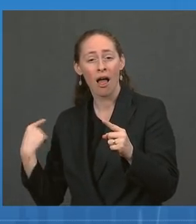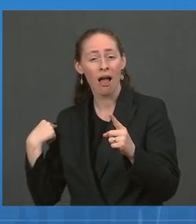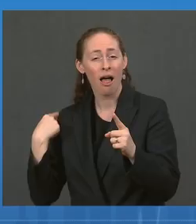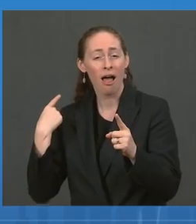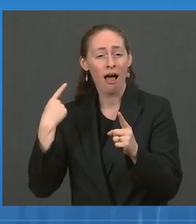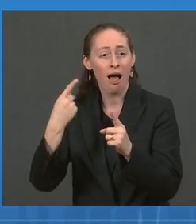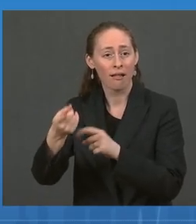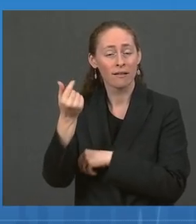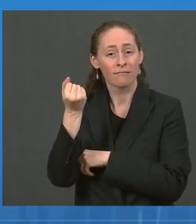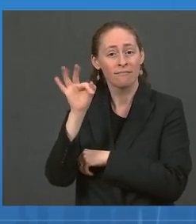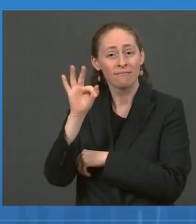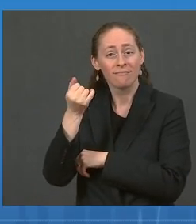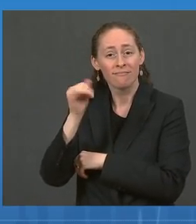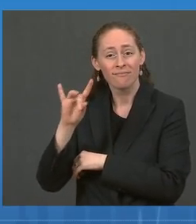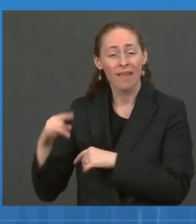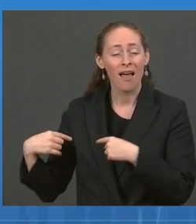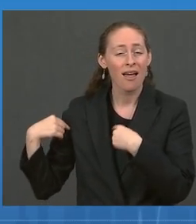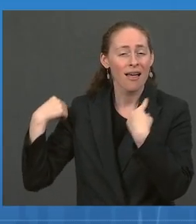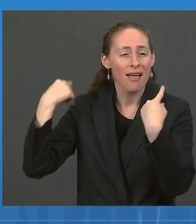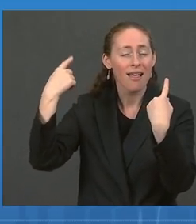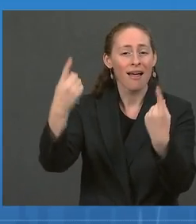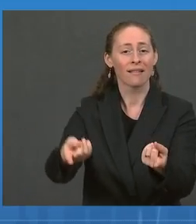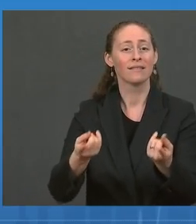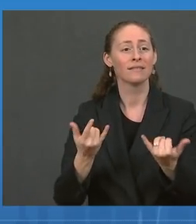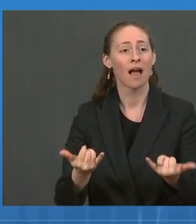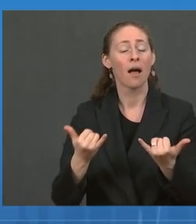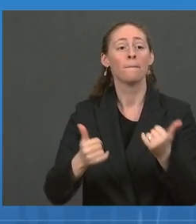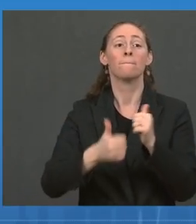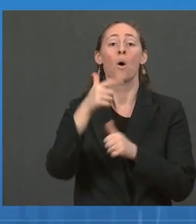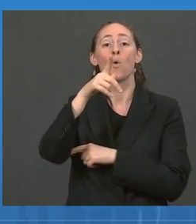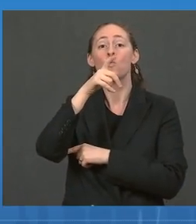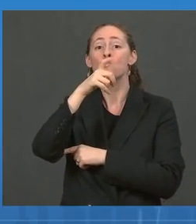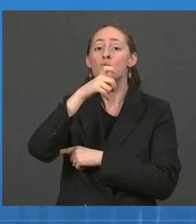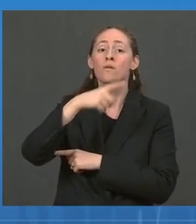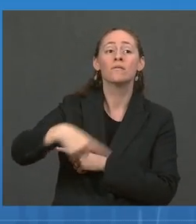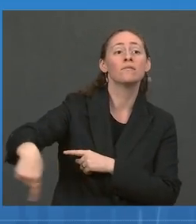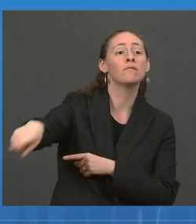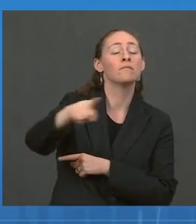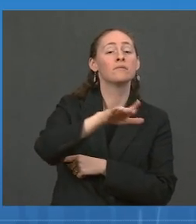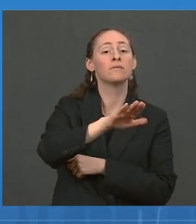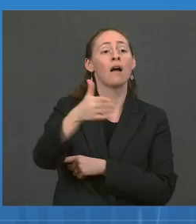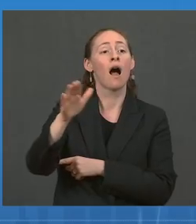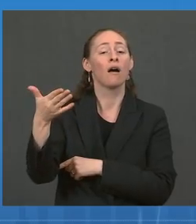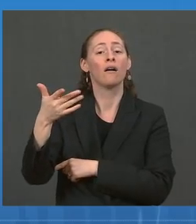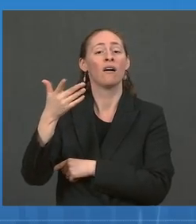the overwhelming majority of those deaths would have been avoided if back then,